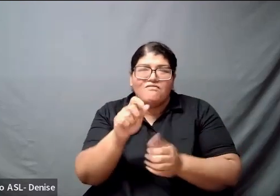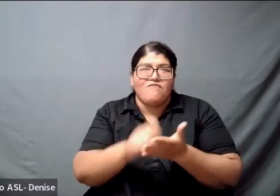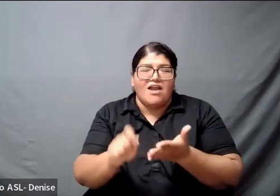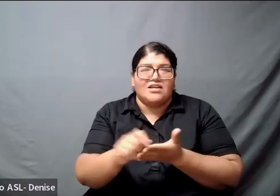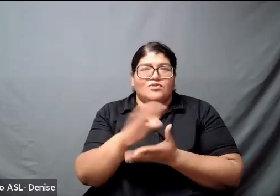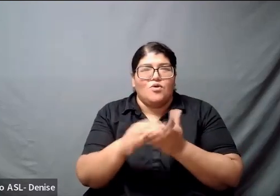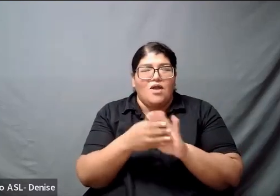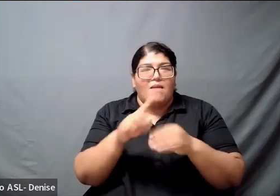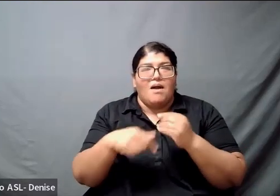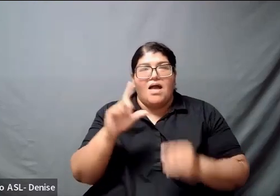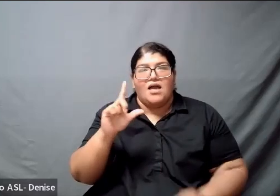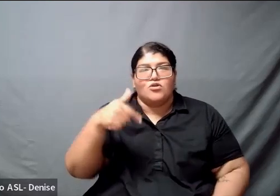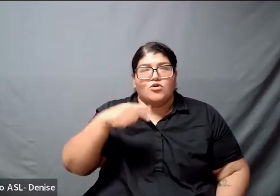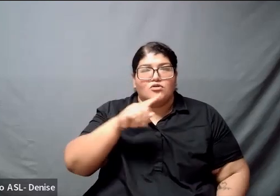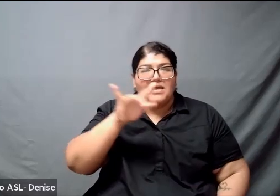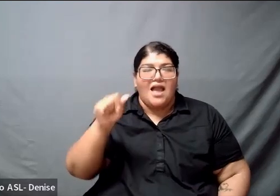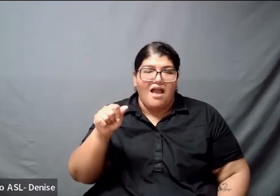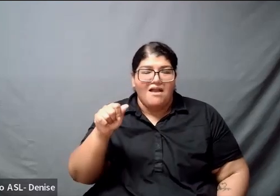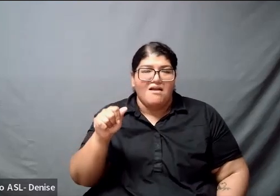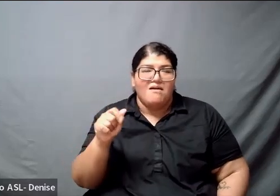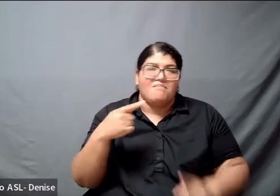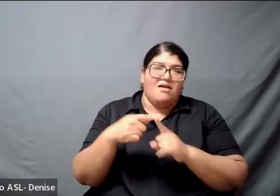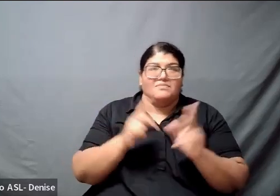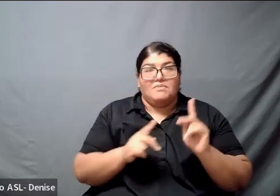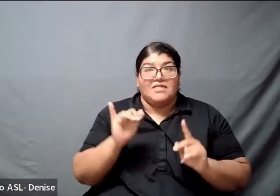plus people. At least that's the plan. Writing is hard.